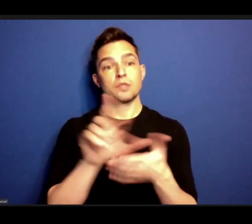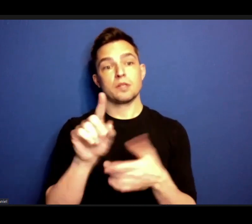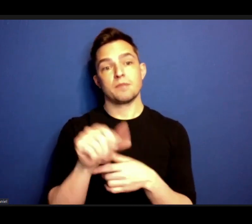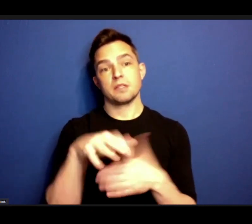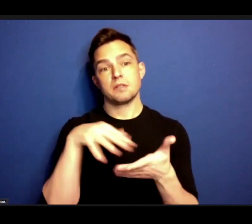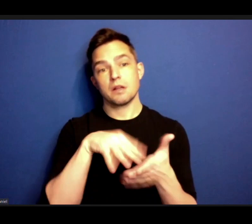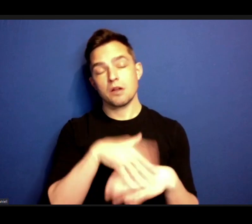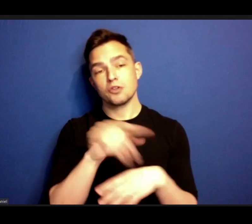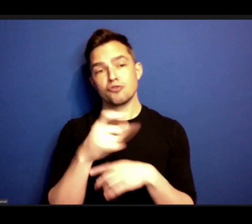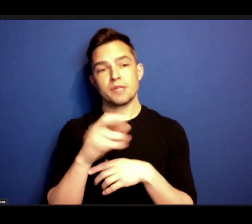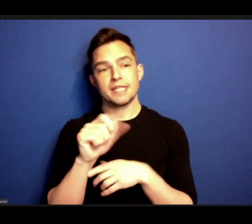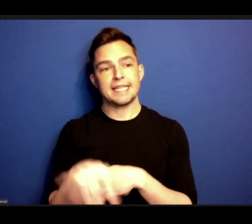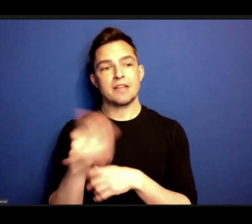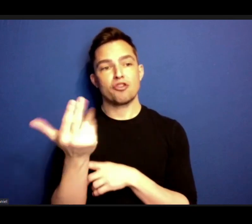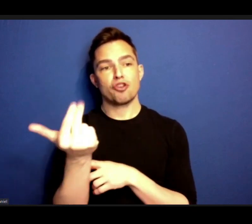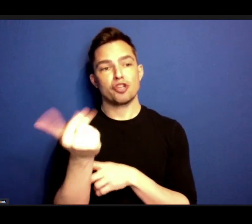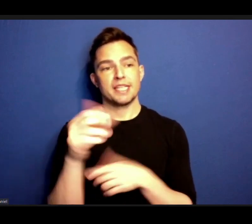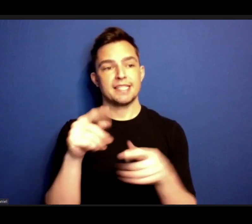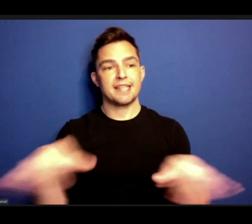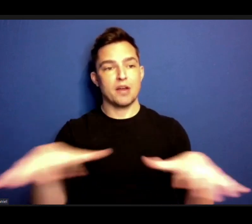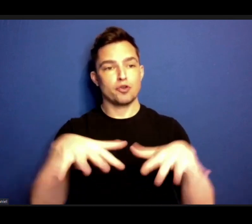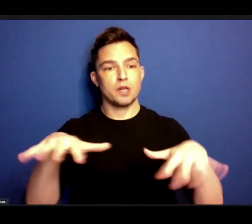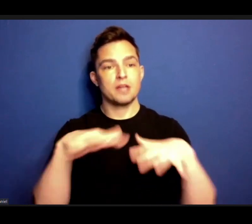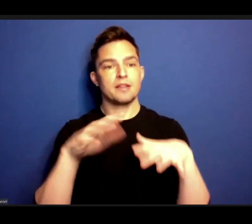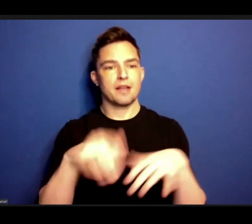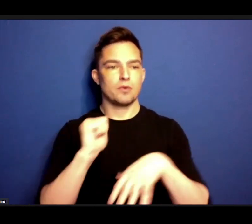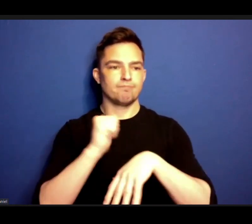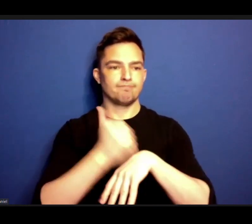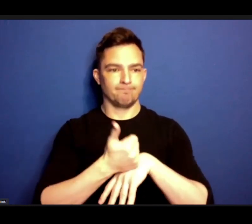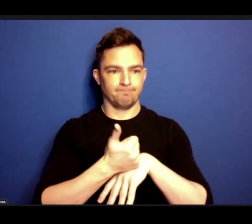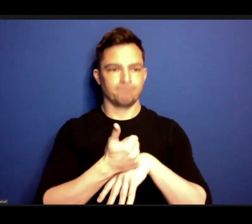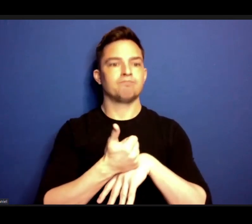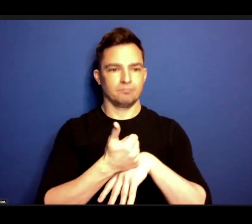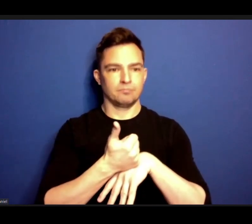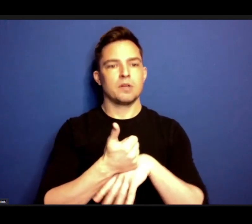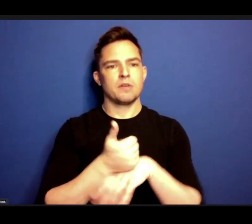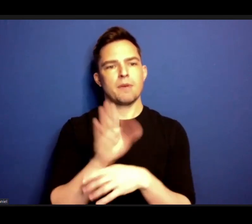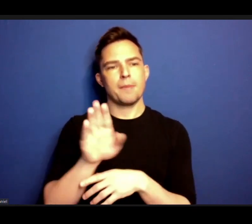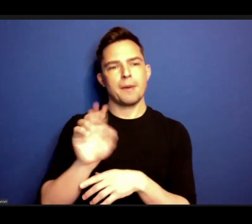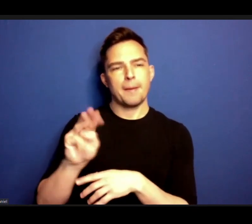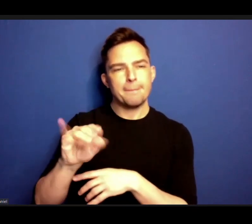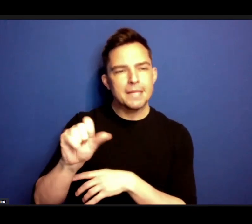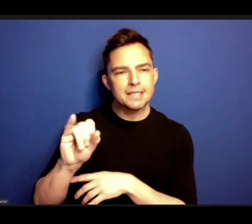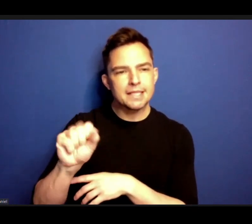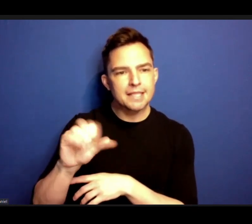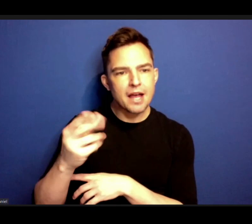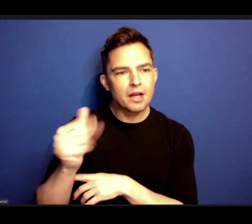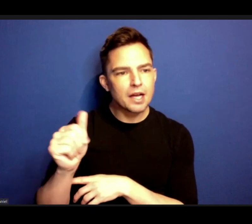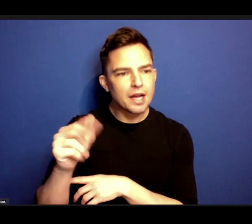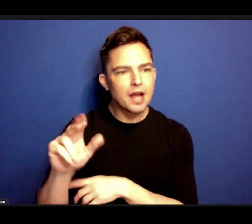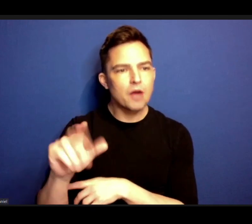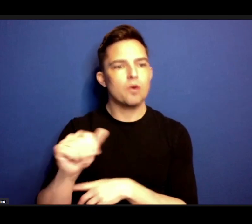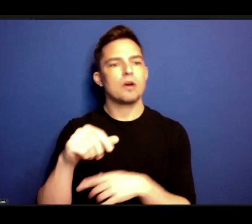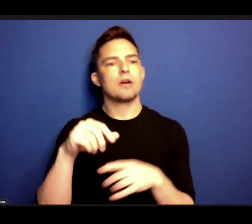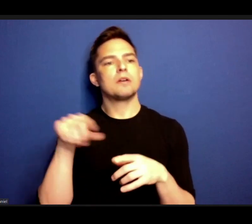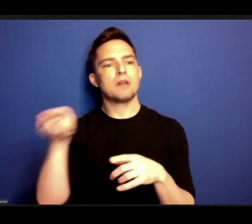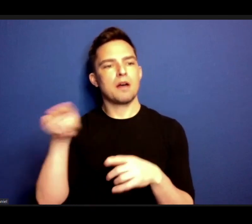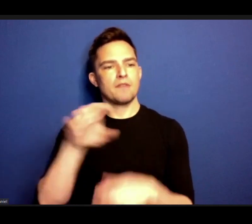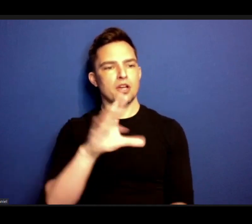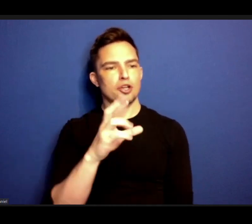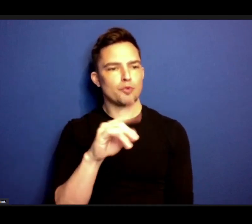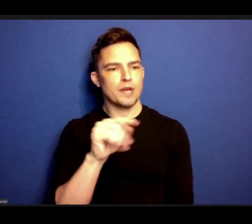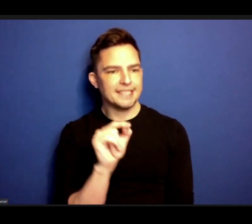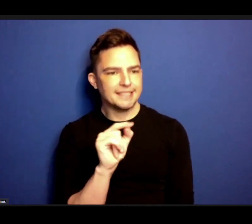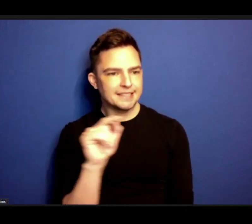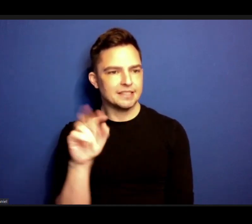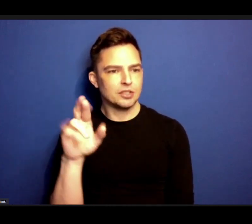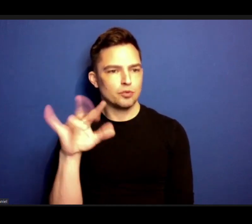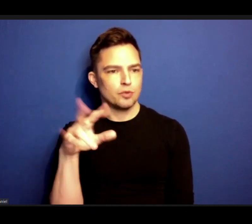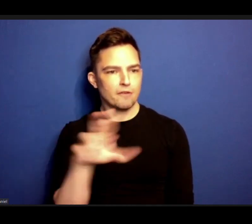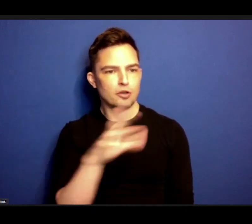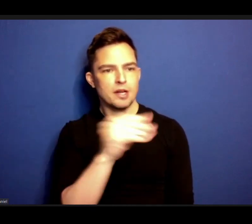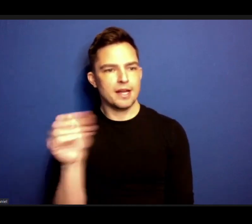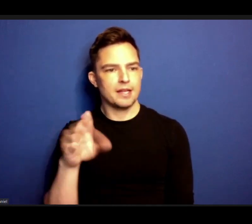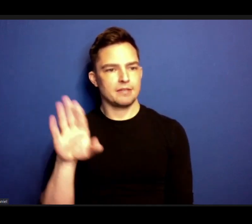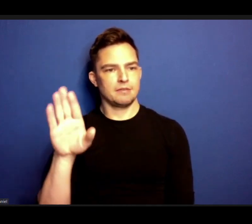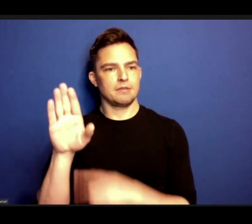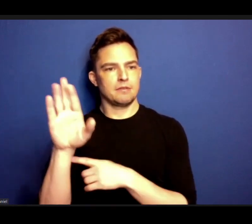Treaty 13 territory, a treaty that was established between the Mississauga of the Credit River